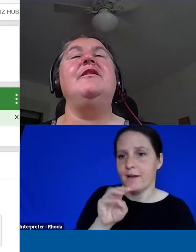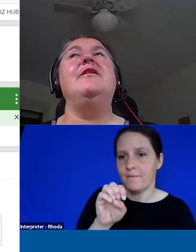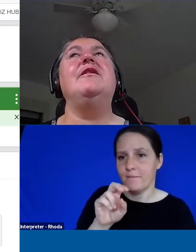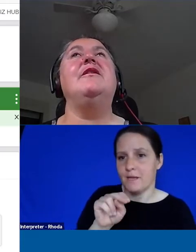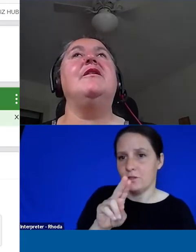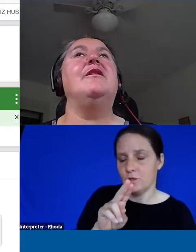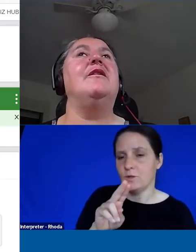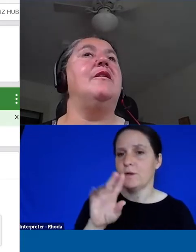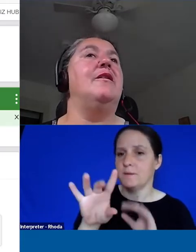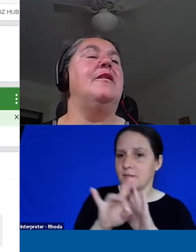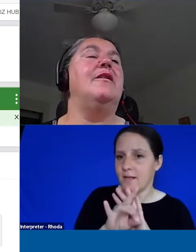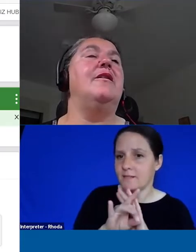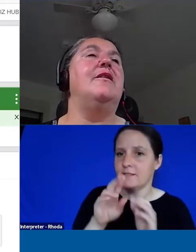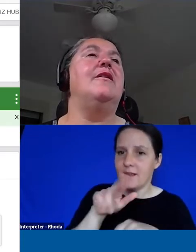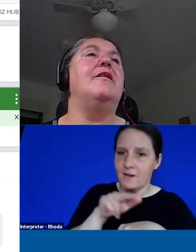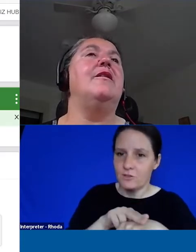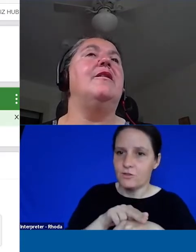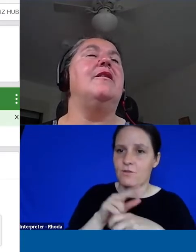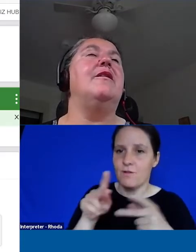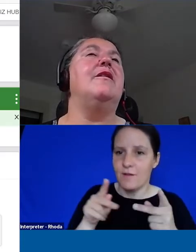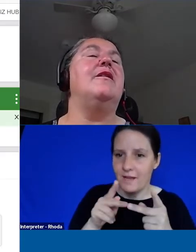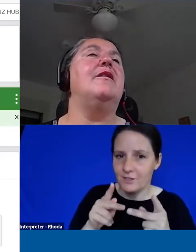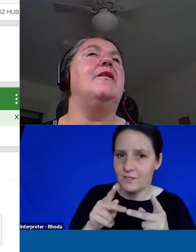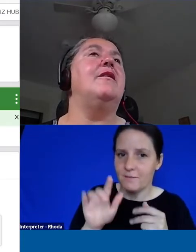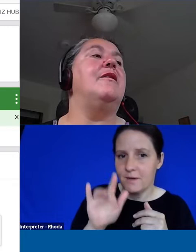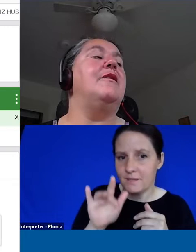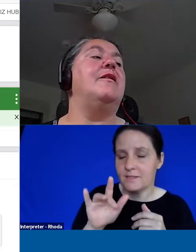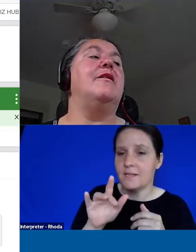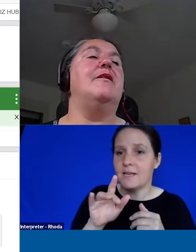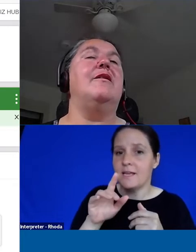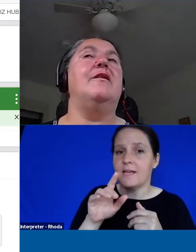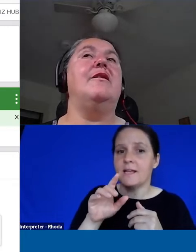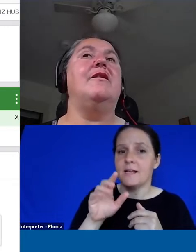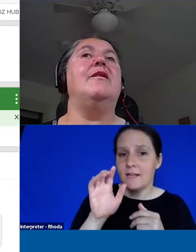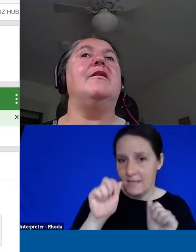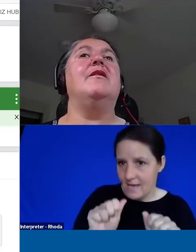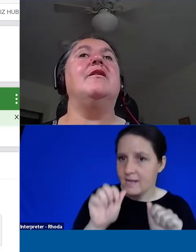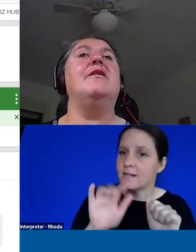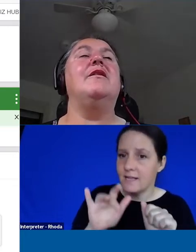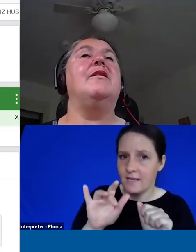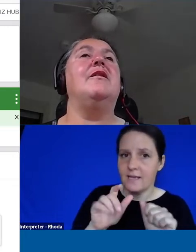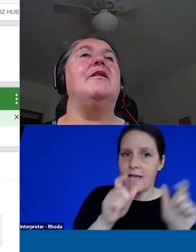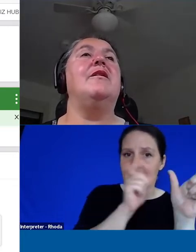select a sub-national location. Button closed as note. Navigation landmark clickable, tab selected cumulative deaths.